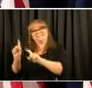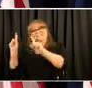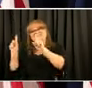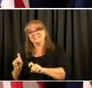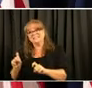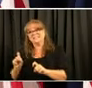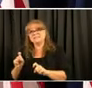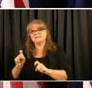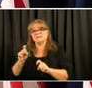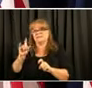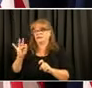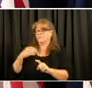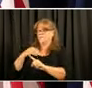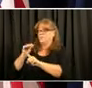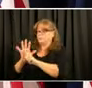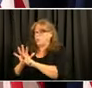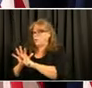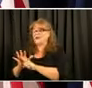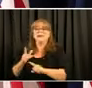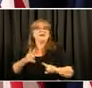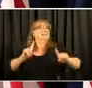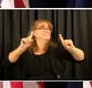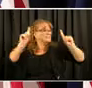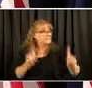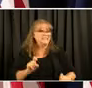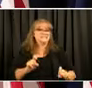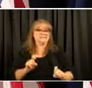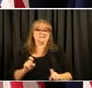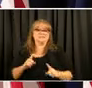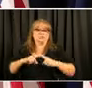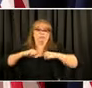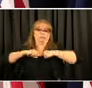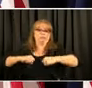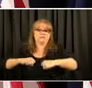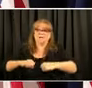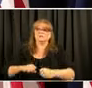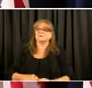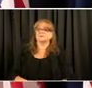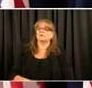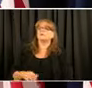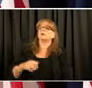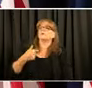we are going to do as well as you want us to do in this colorado right so if too many coloradans